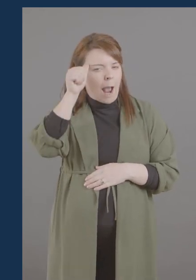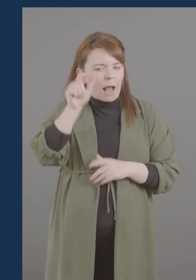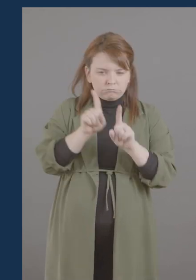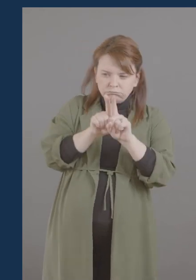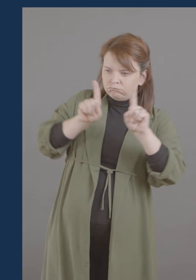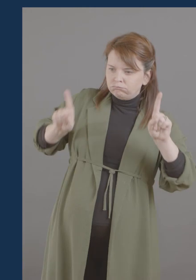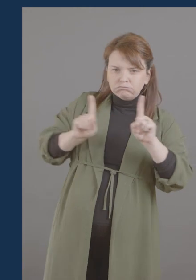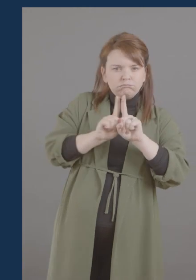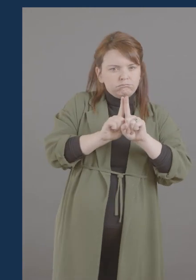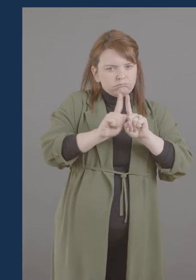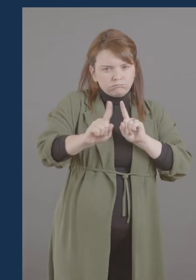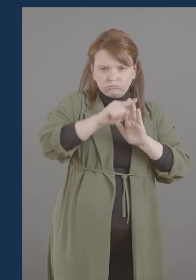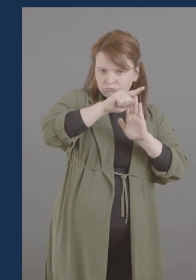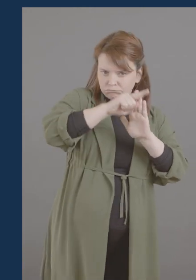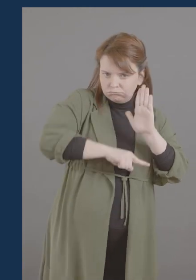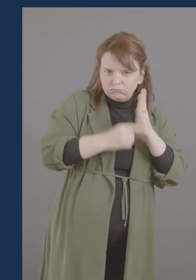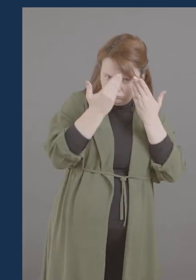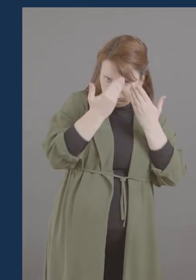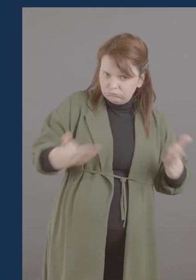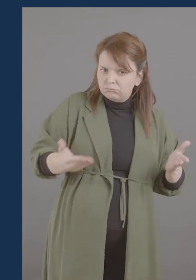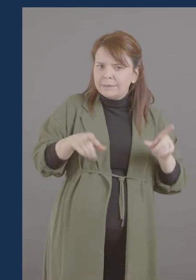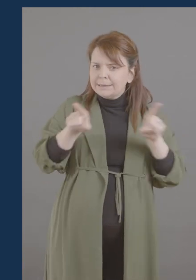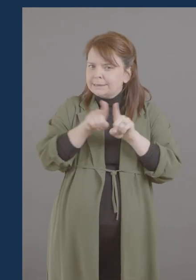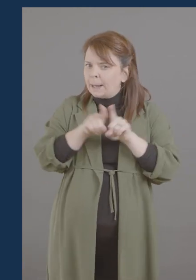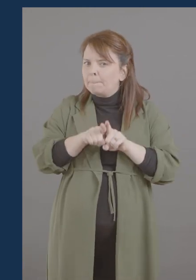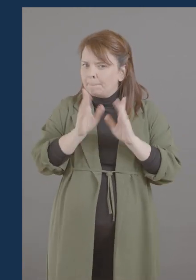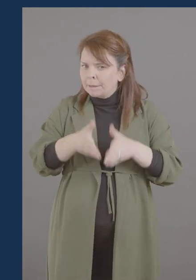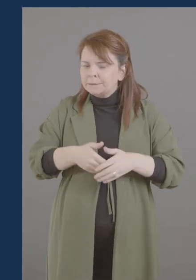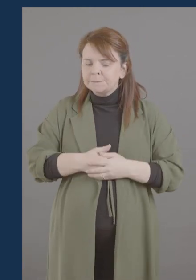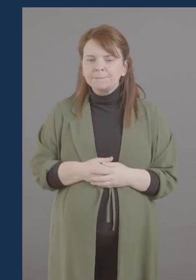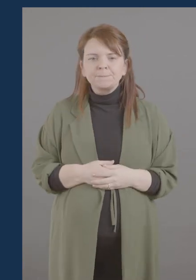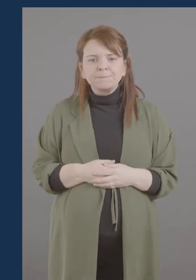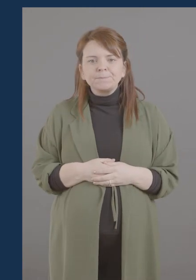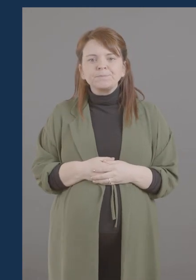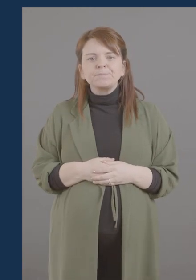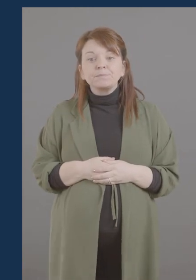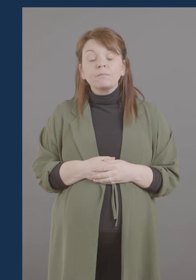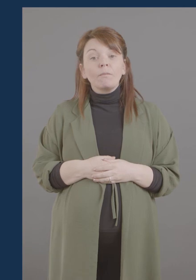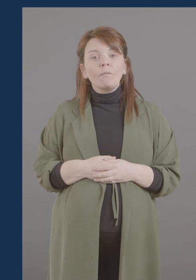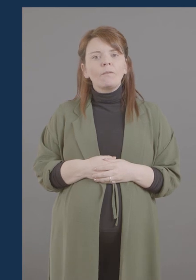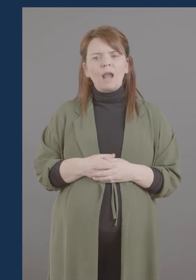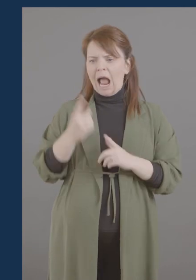have Coronavirus so you must keep following all social distancing advice. When you need to keep